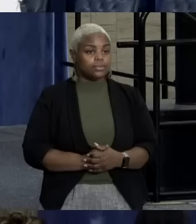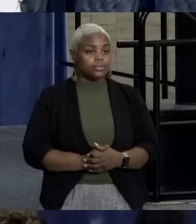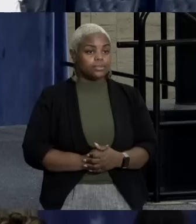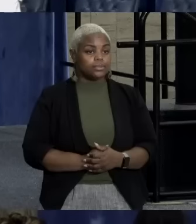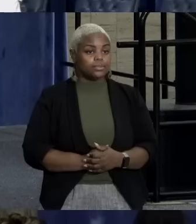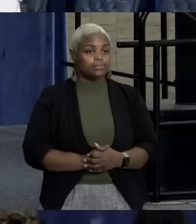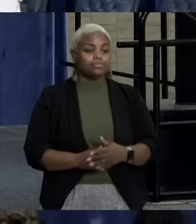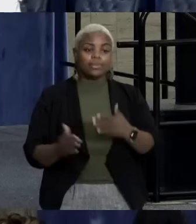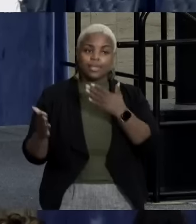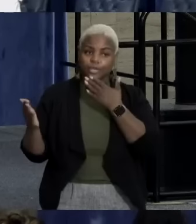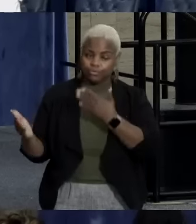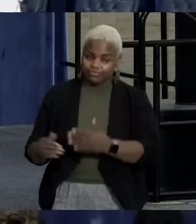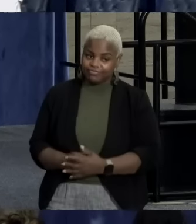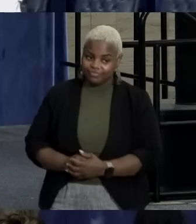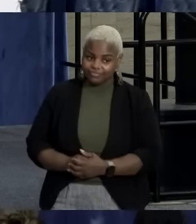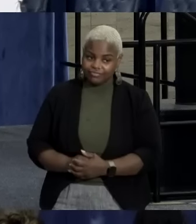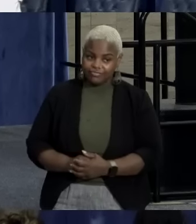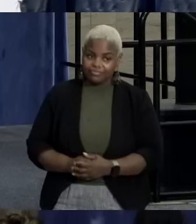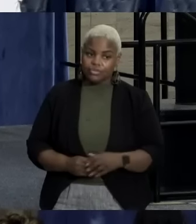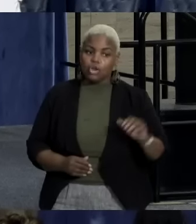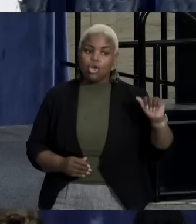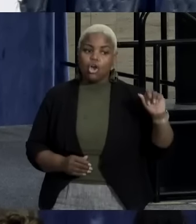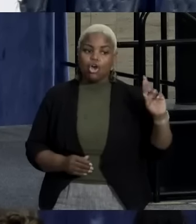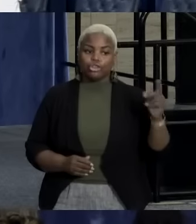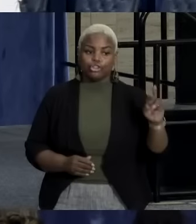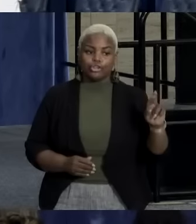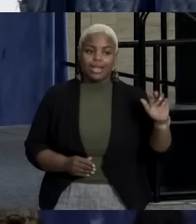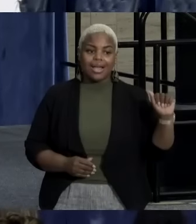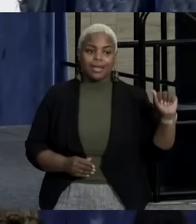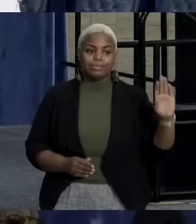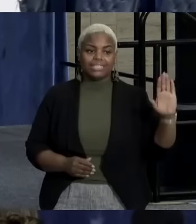Arthur Jones II: Thank you. Arthur Jones II, ABC News. Commissioner Makary,